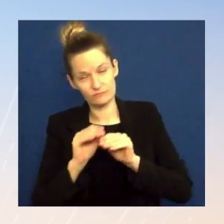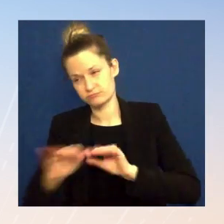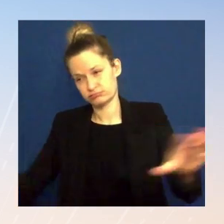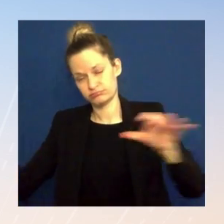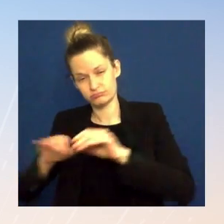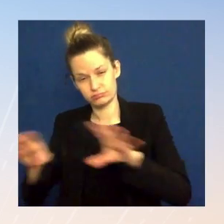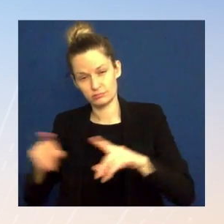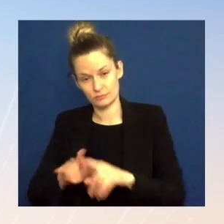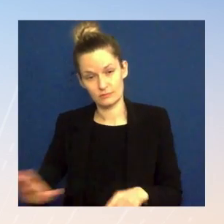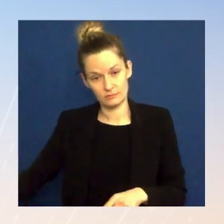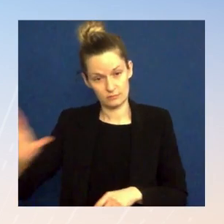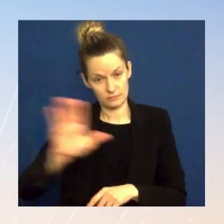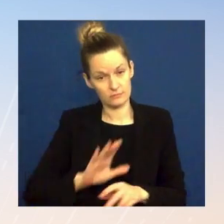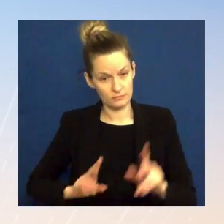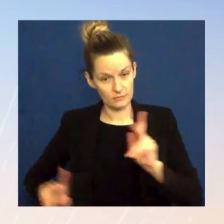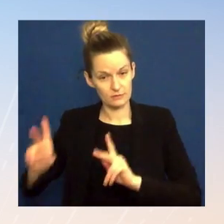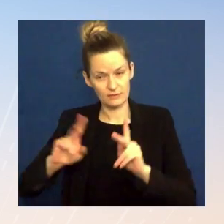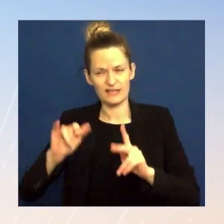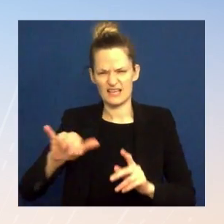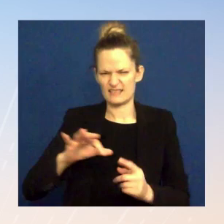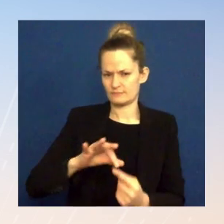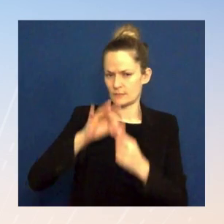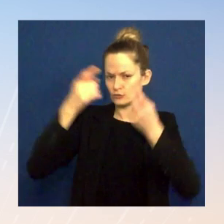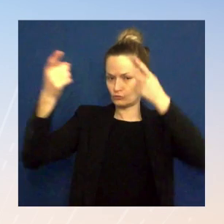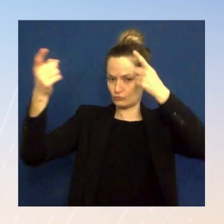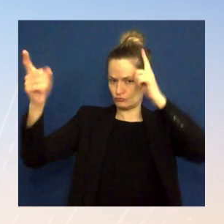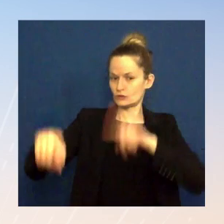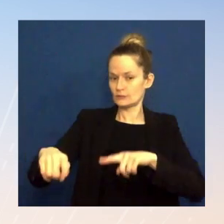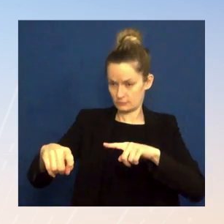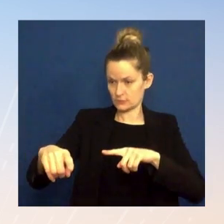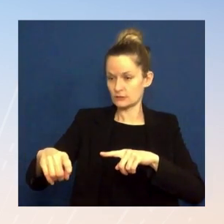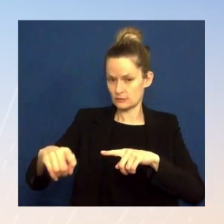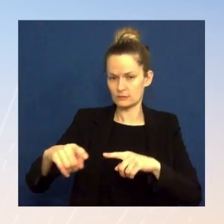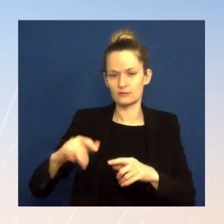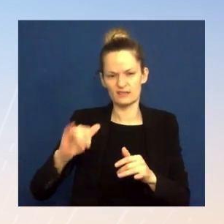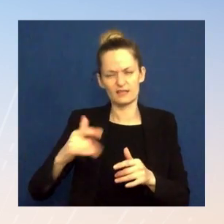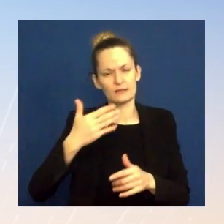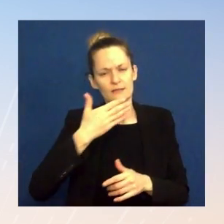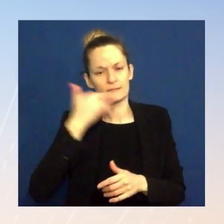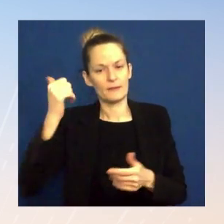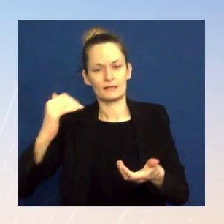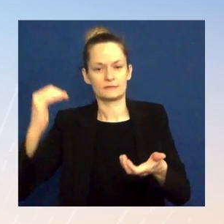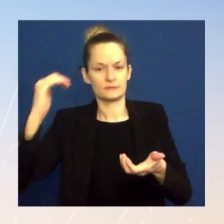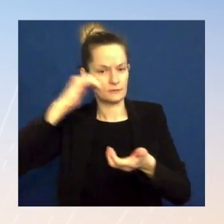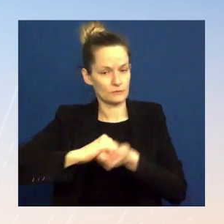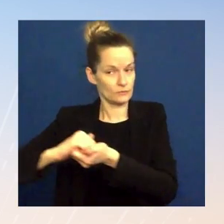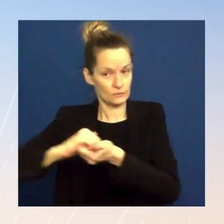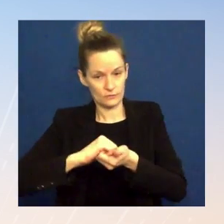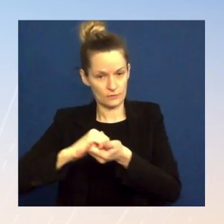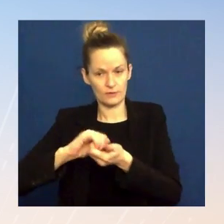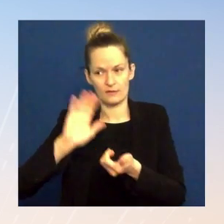an agreement between the African Union, through its vaccine acquisition vehicle, and a U.S. manufacturer, Moderna,